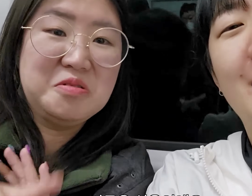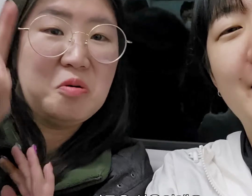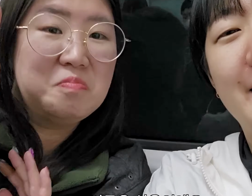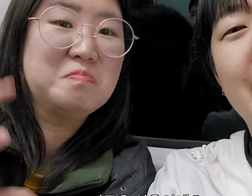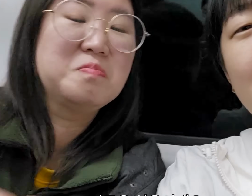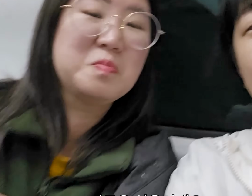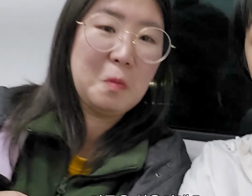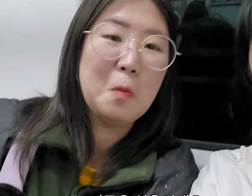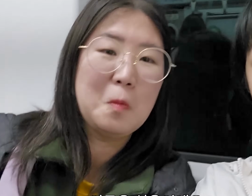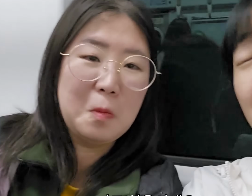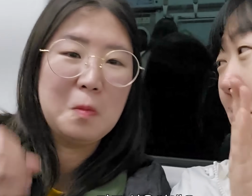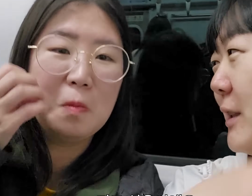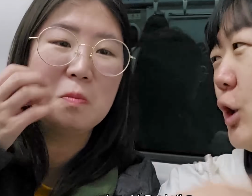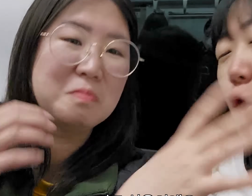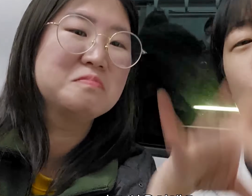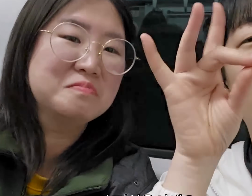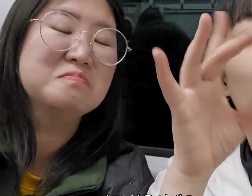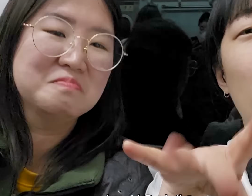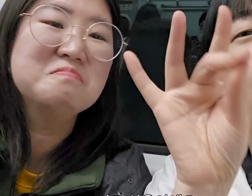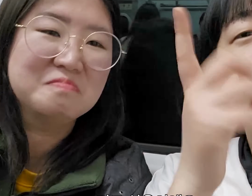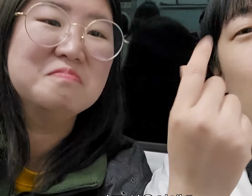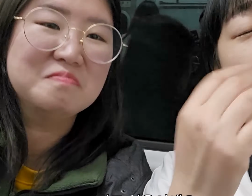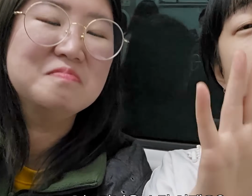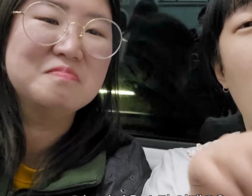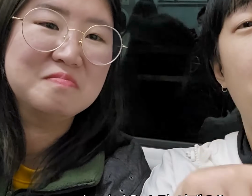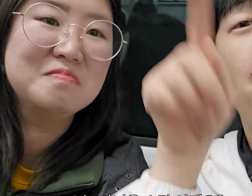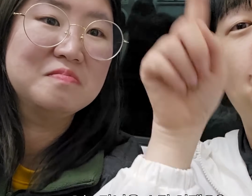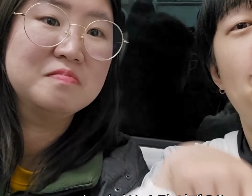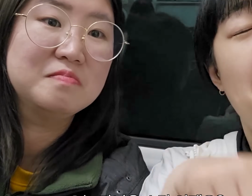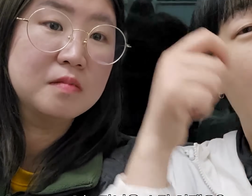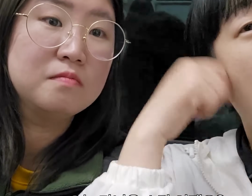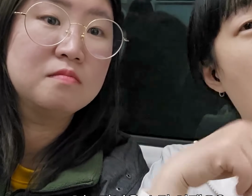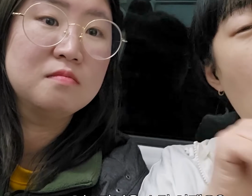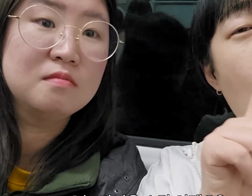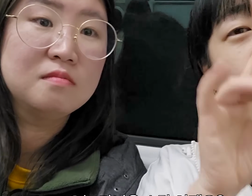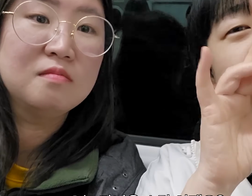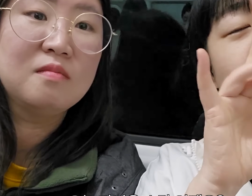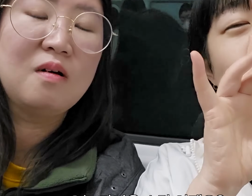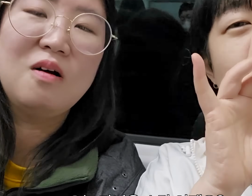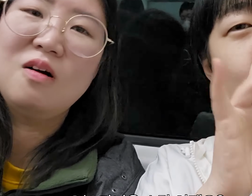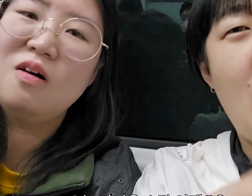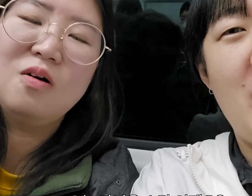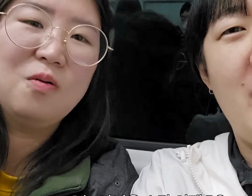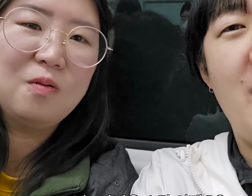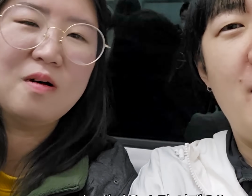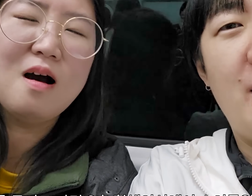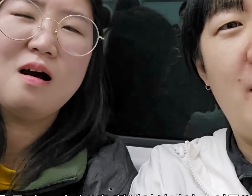It was my first time there. Same here! So how was your experience today?